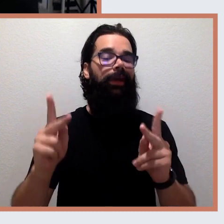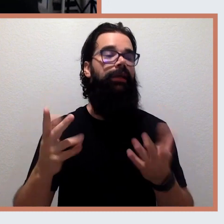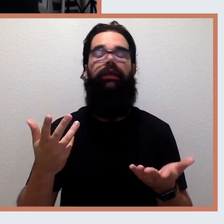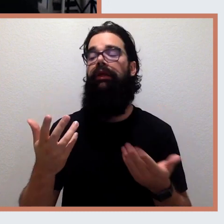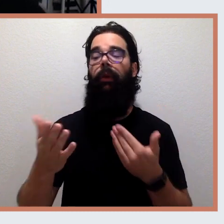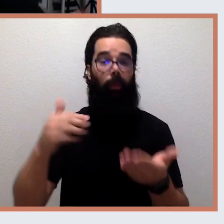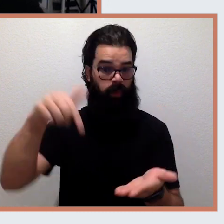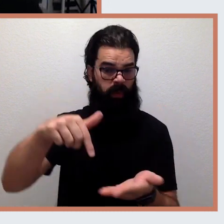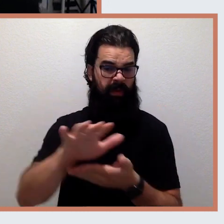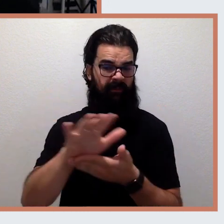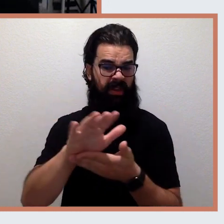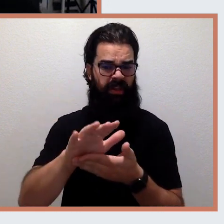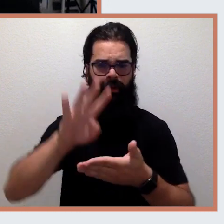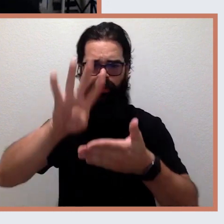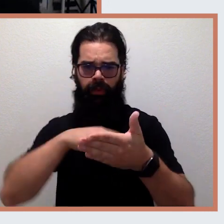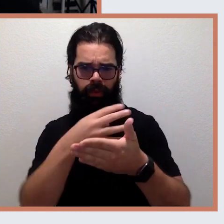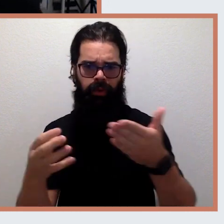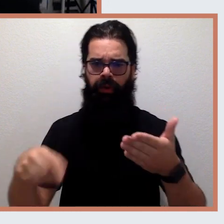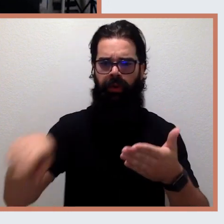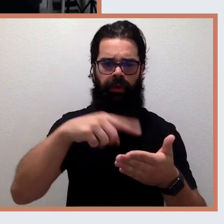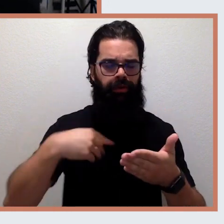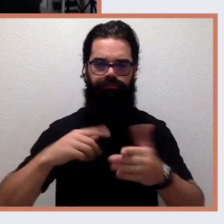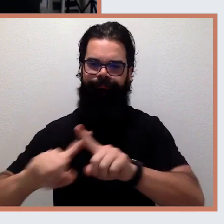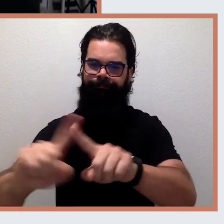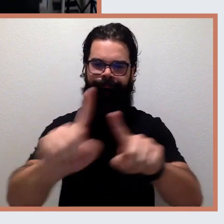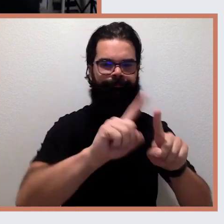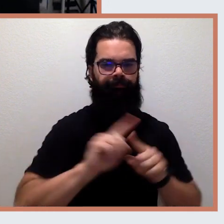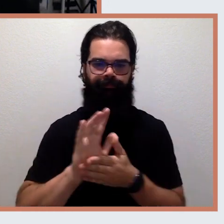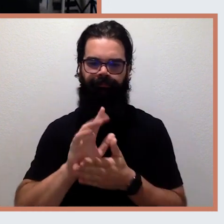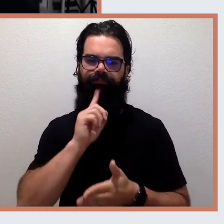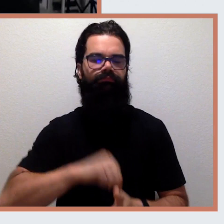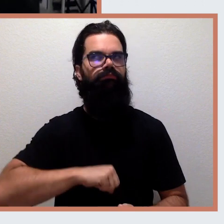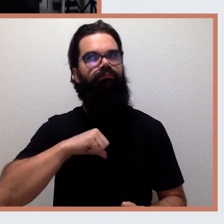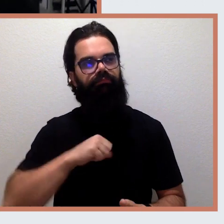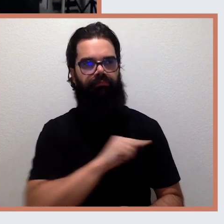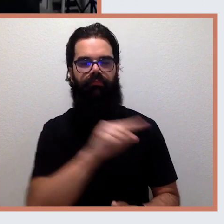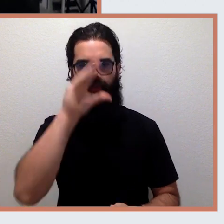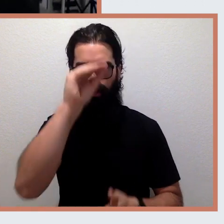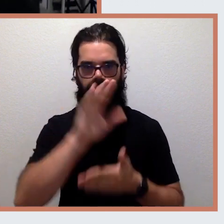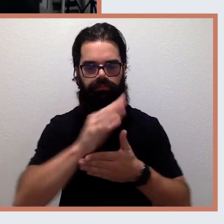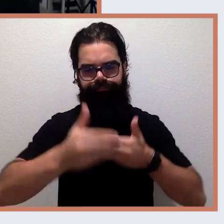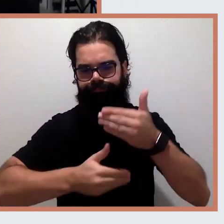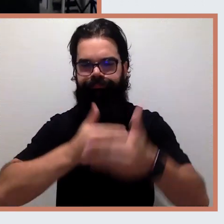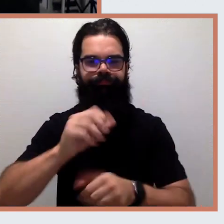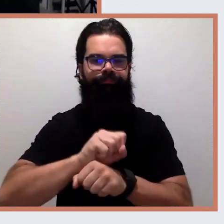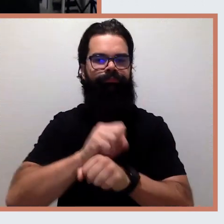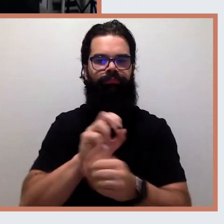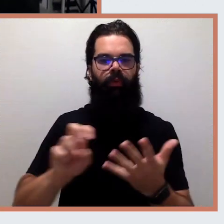By the time we get around to doing this film and everyone's schedules because the boys, everyone's working on different movies and shows, and I'm so proud of these guys, everybody's working.